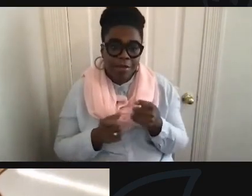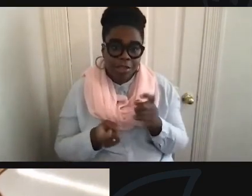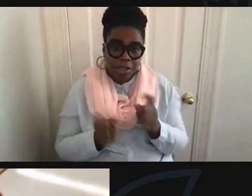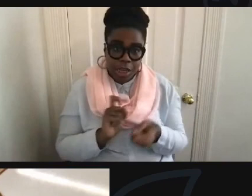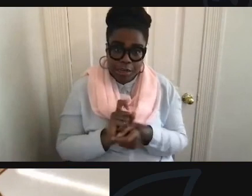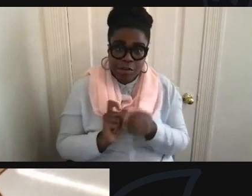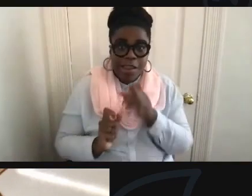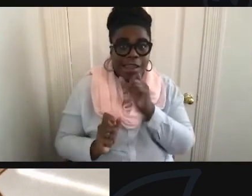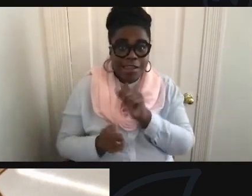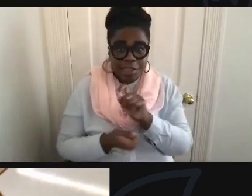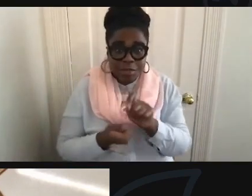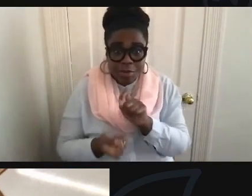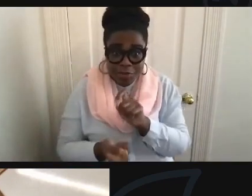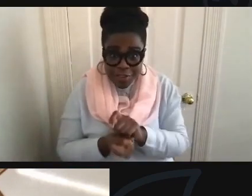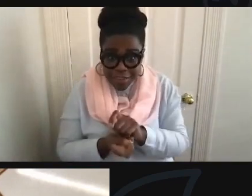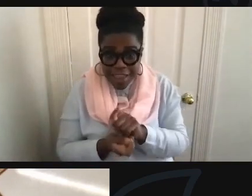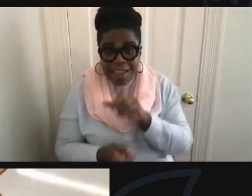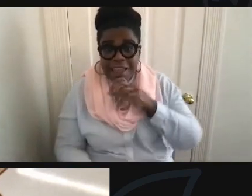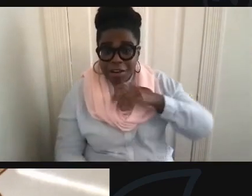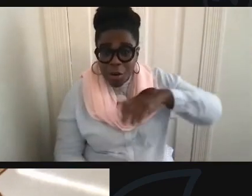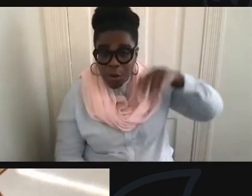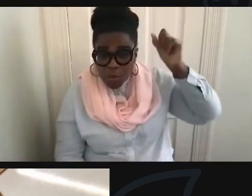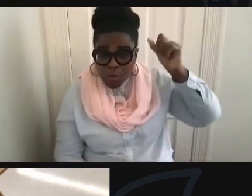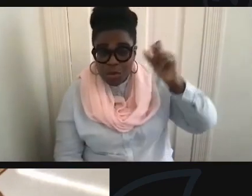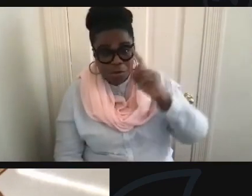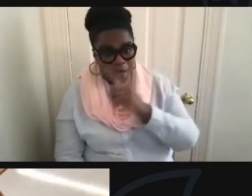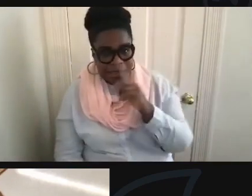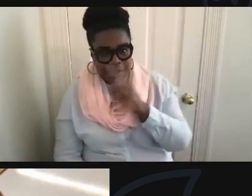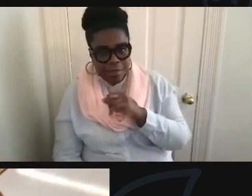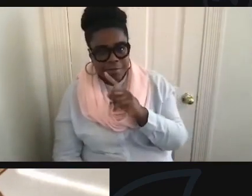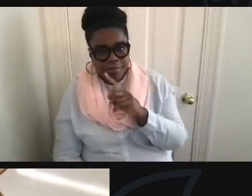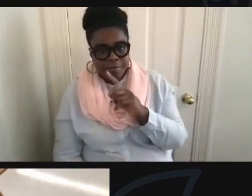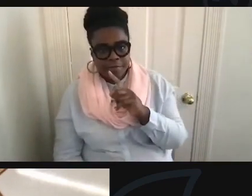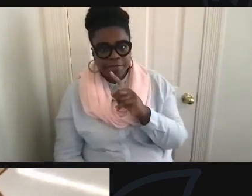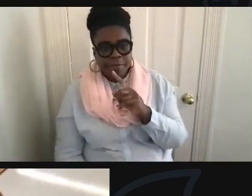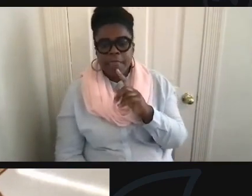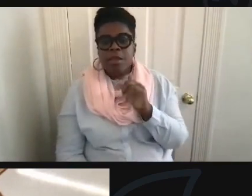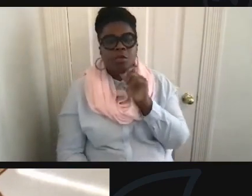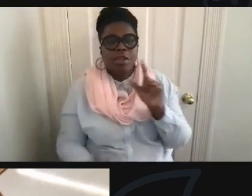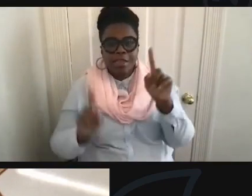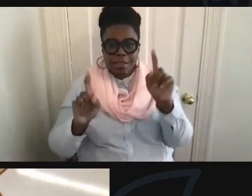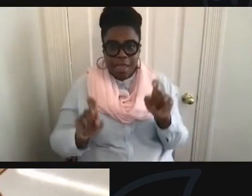specifically, and much older mice? It's not something that we've tested, but it's a really interesting idea.